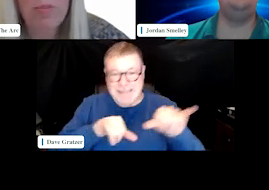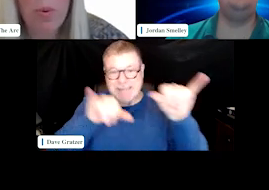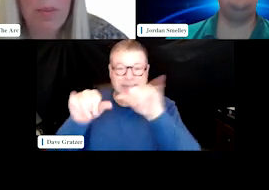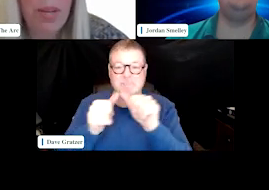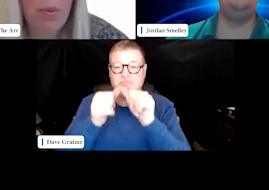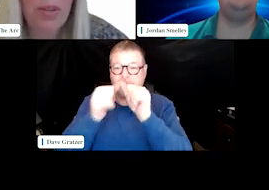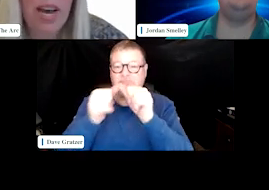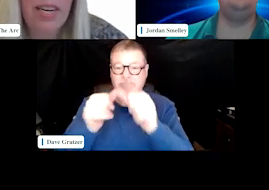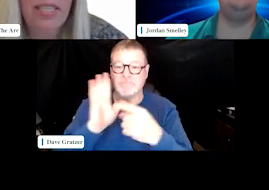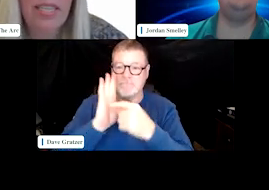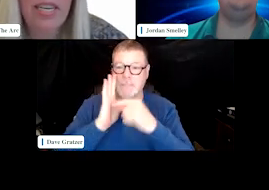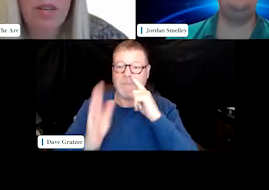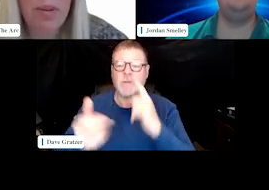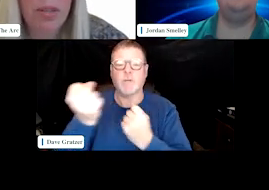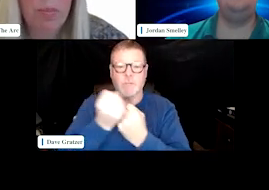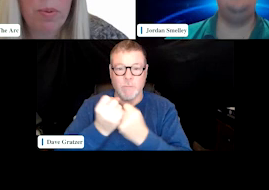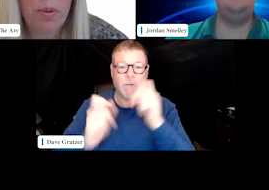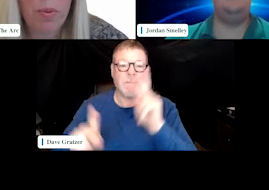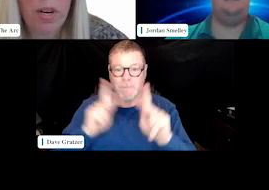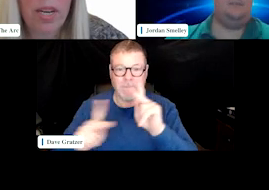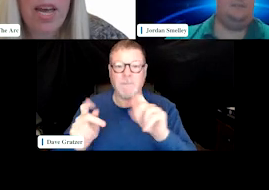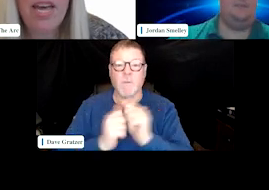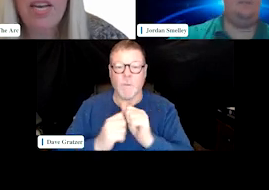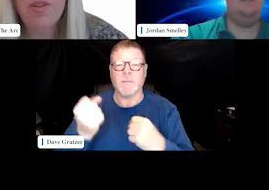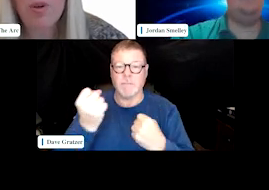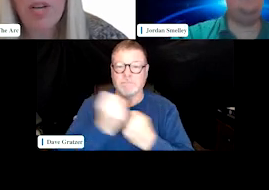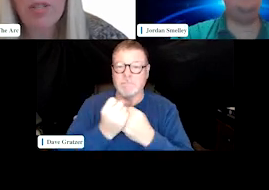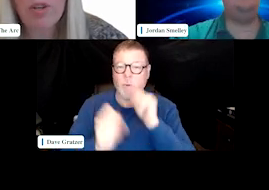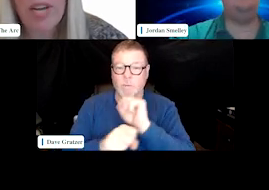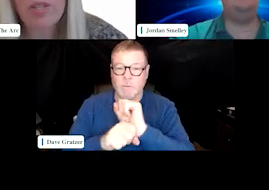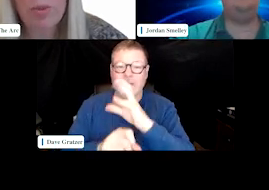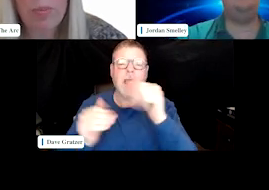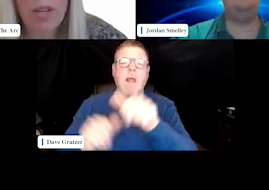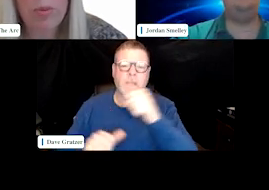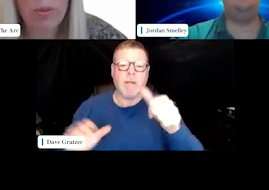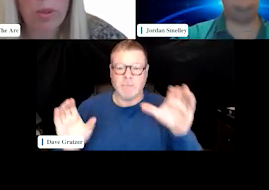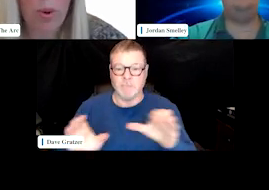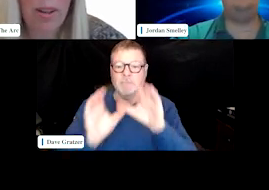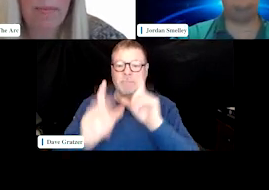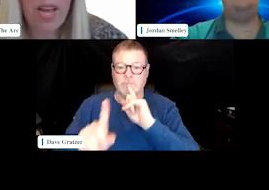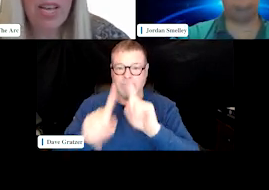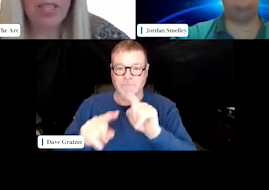of supporting people with IDD in peer support work and other crisis response roles as well.